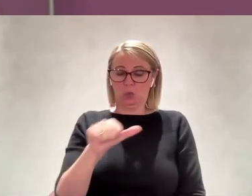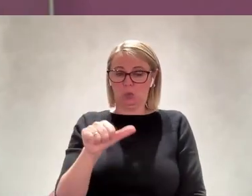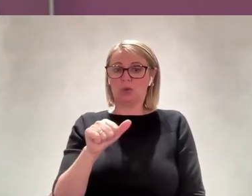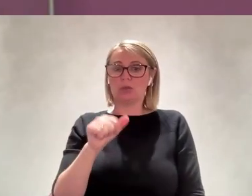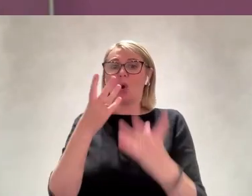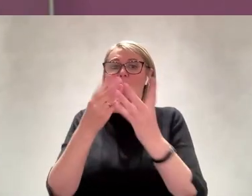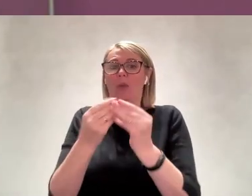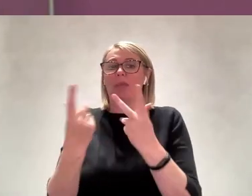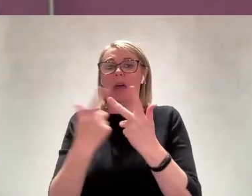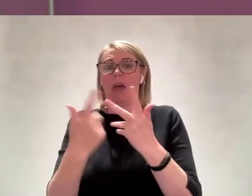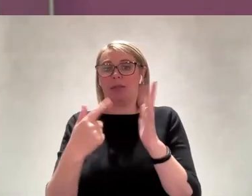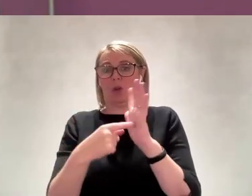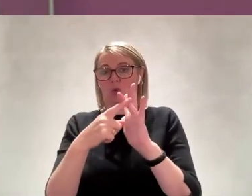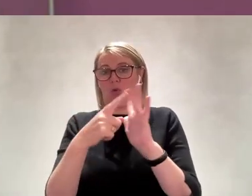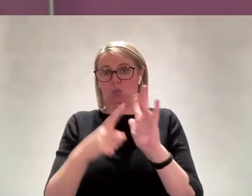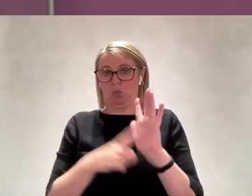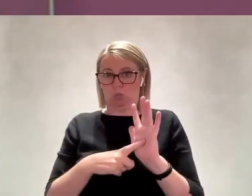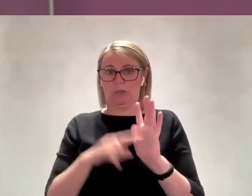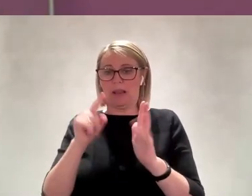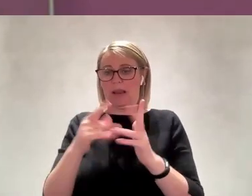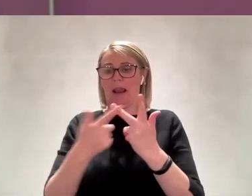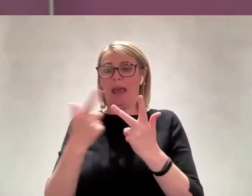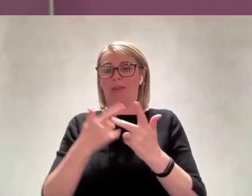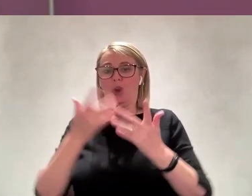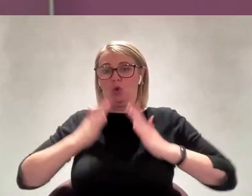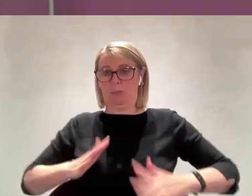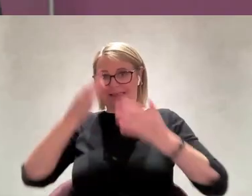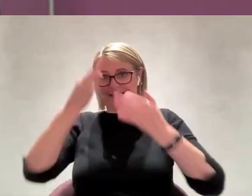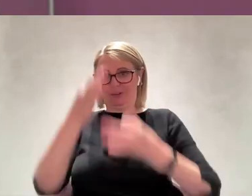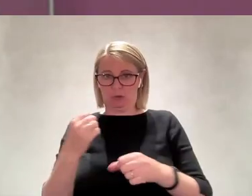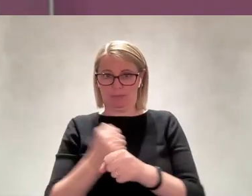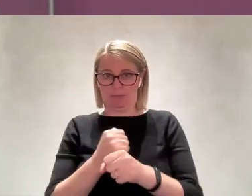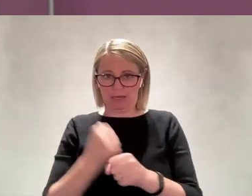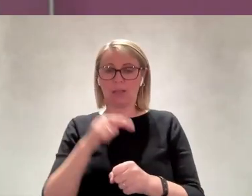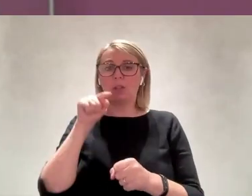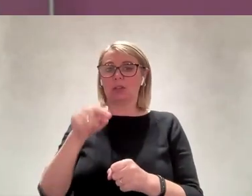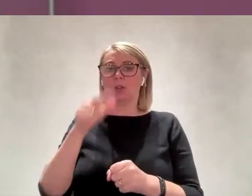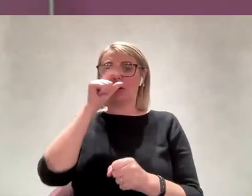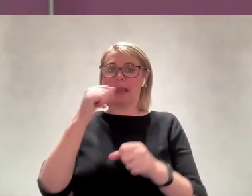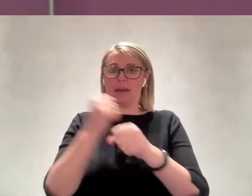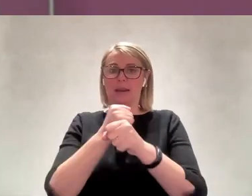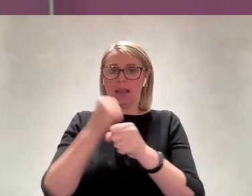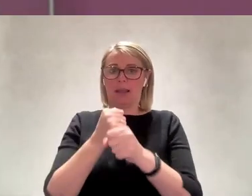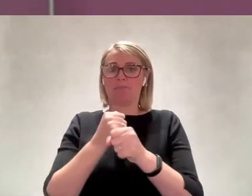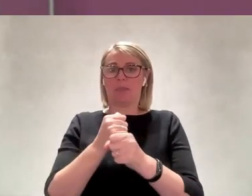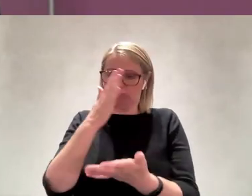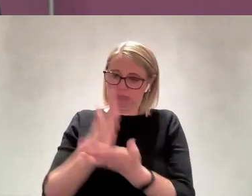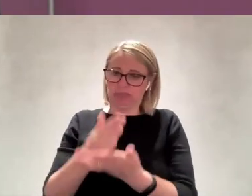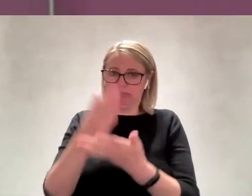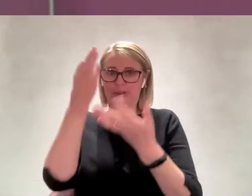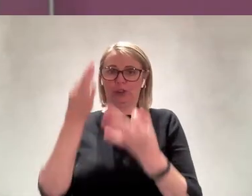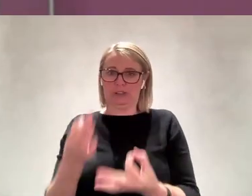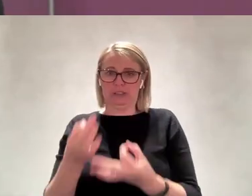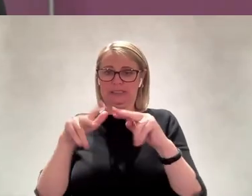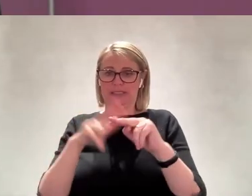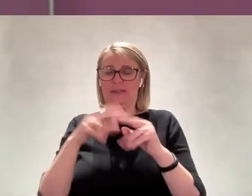conjunction with other tool sets and other human decision making to be able to come to some firm decisions around whether